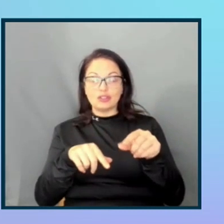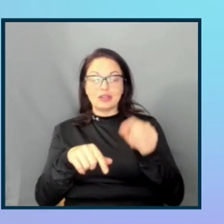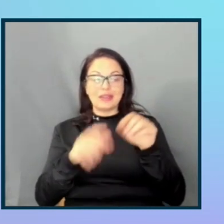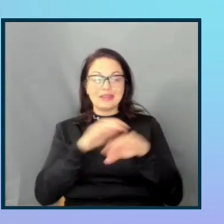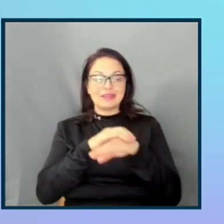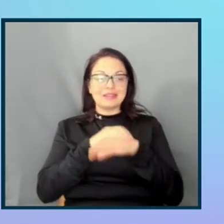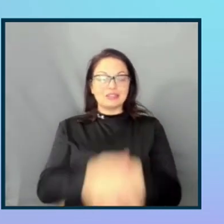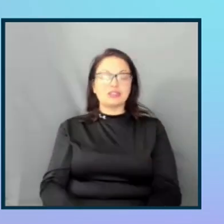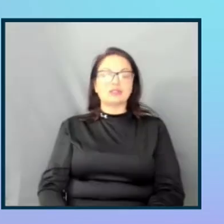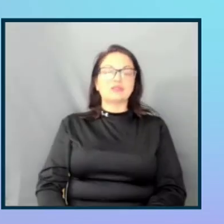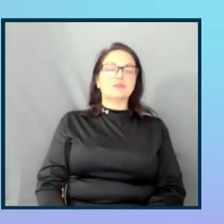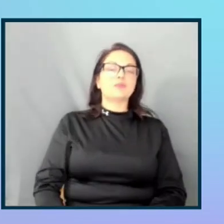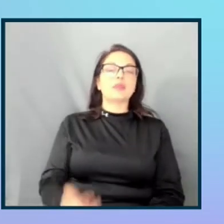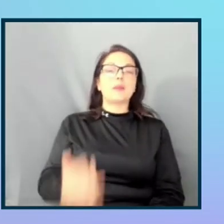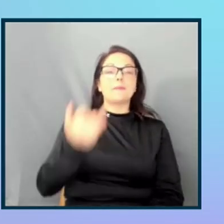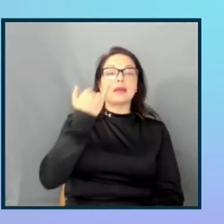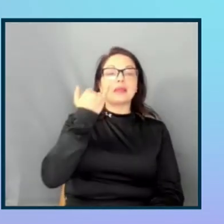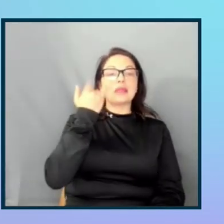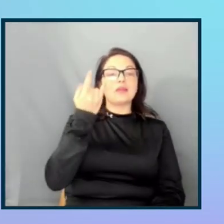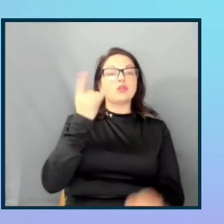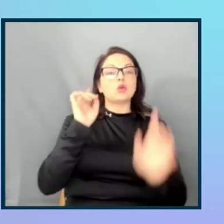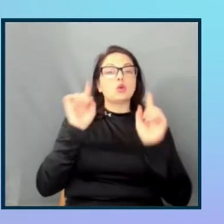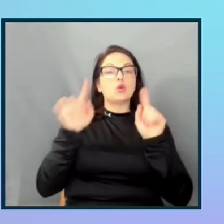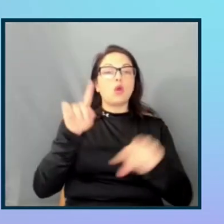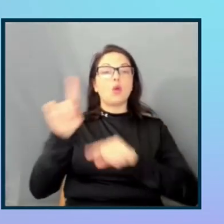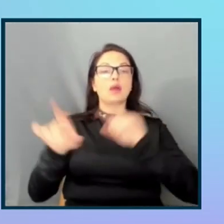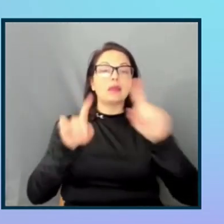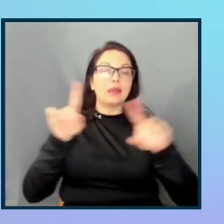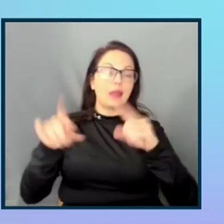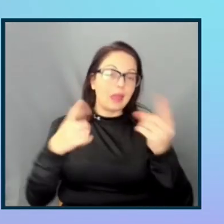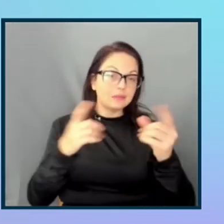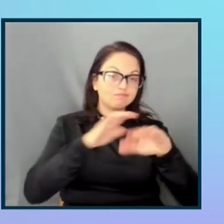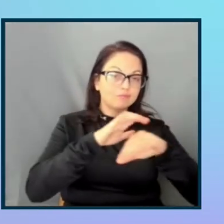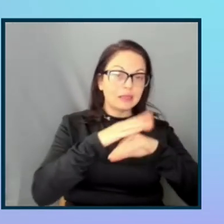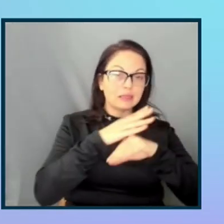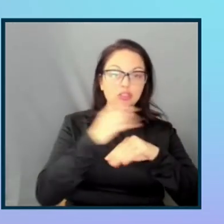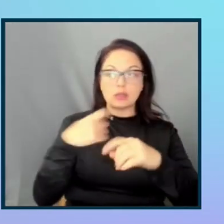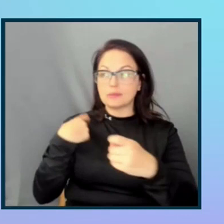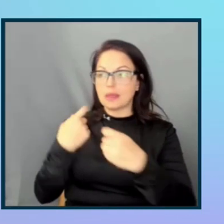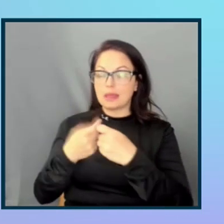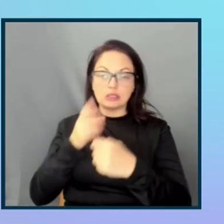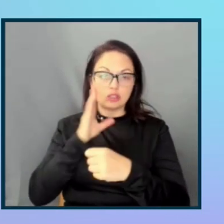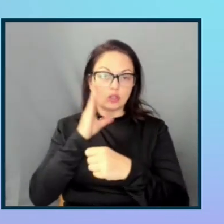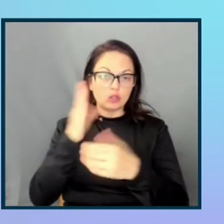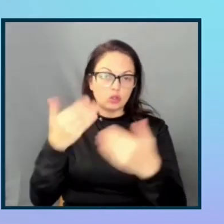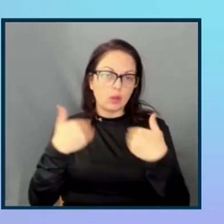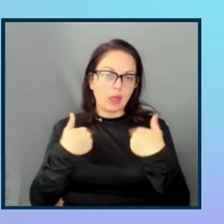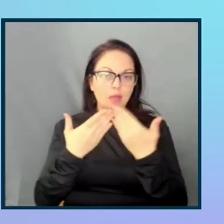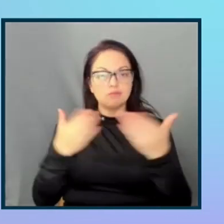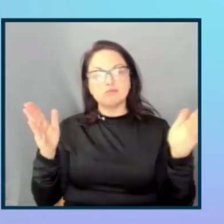If you go and ask all your questions in English and Spanish, you'll get a broader range of people.